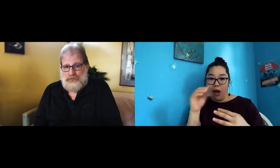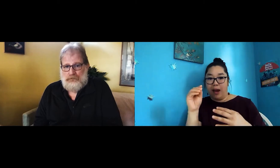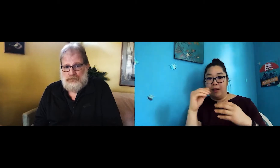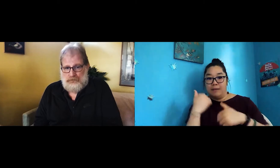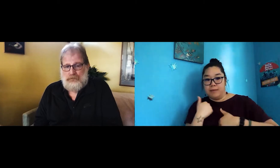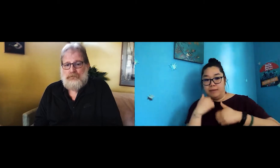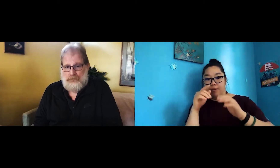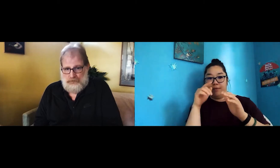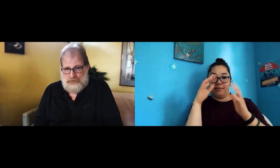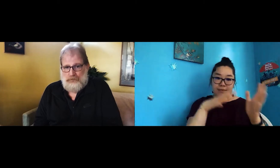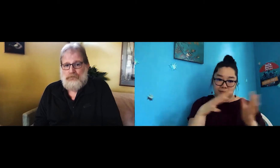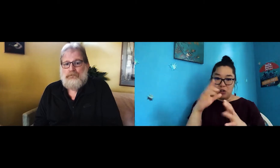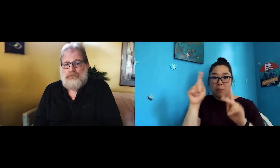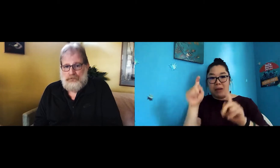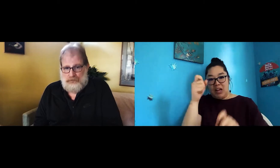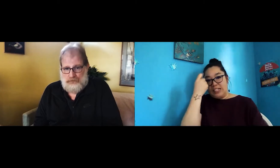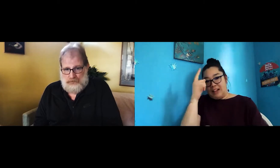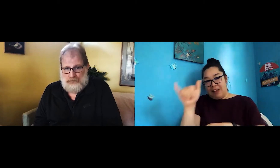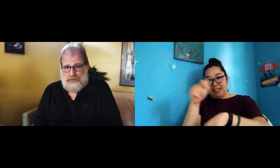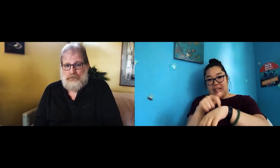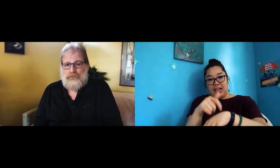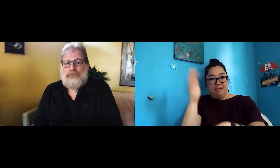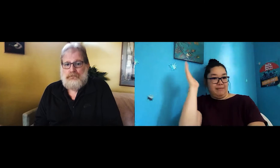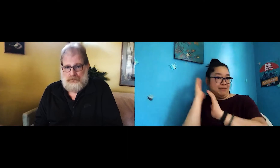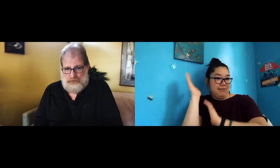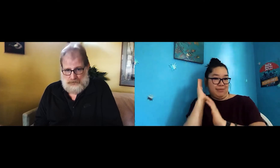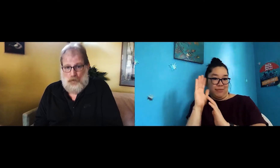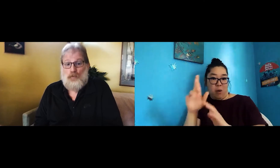and is the story of a warrior. So understanding that the play was written in ancient times,